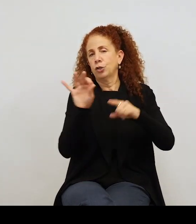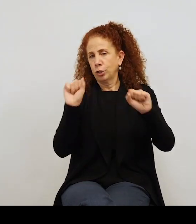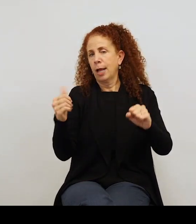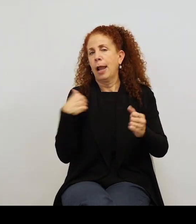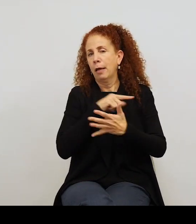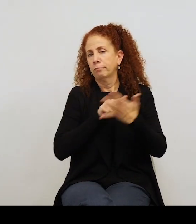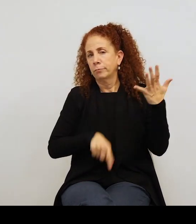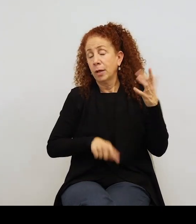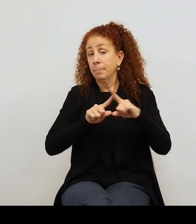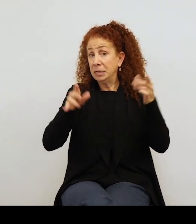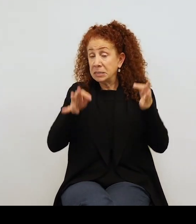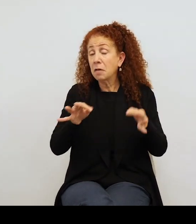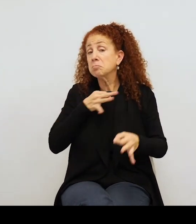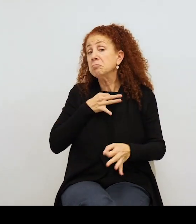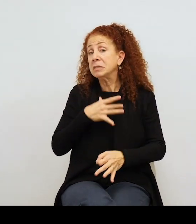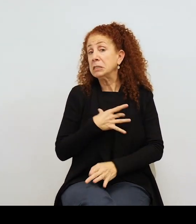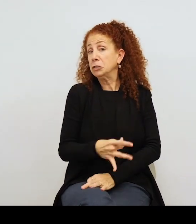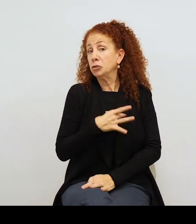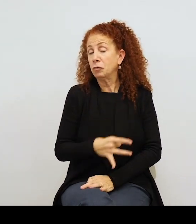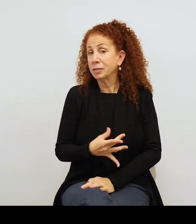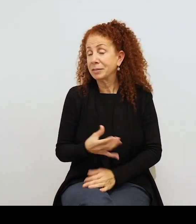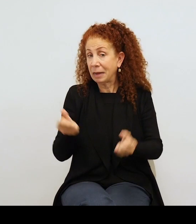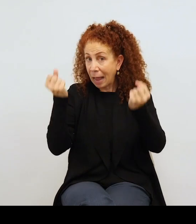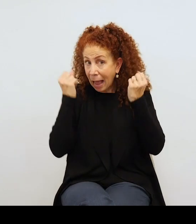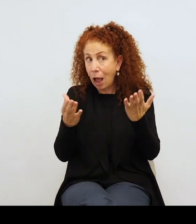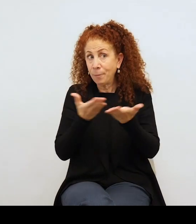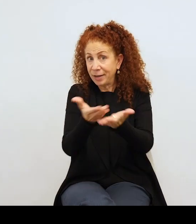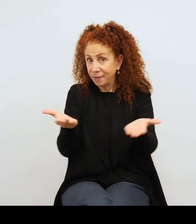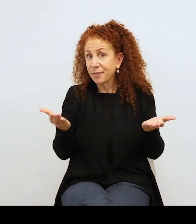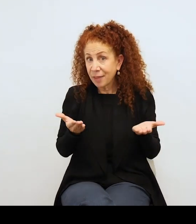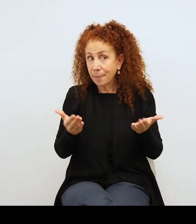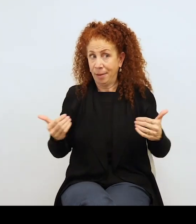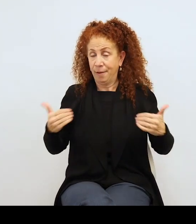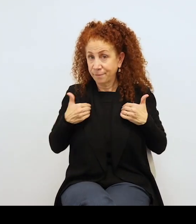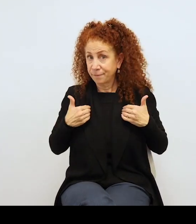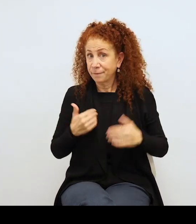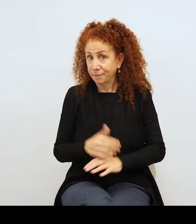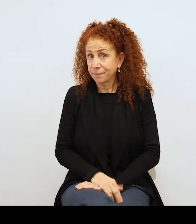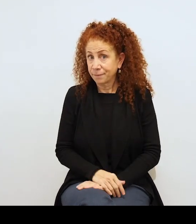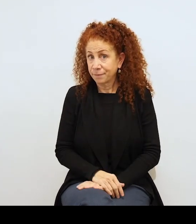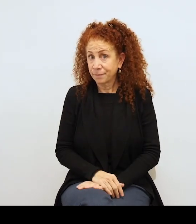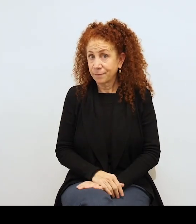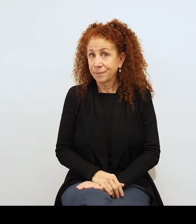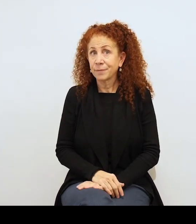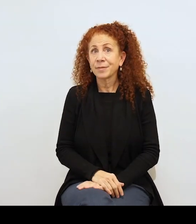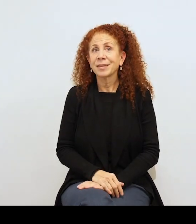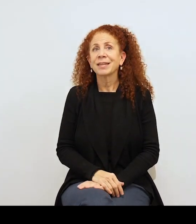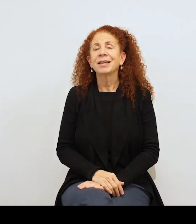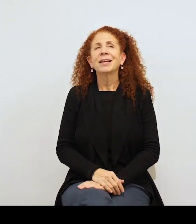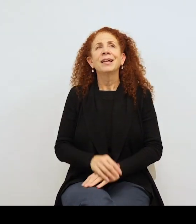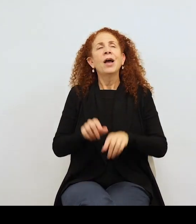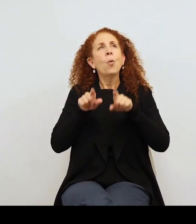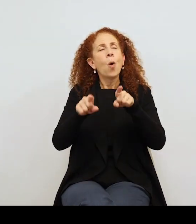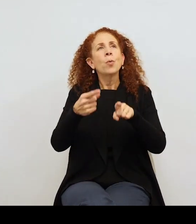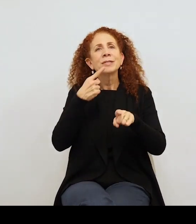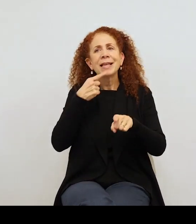but it's definitely curious how many of them there are. As we are saying-- and I guess we've said it here in this room too--